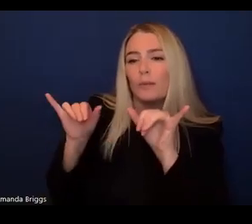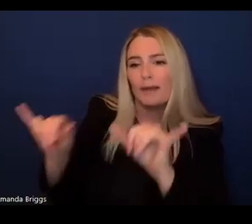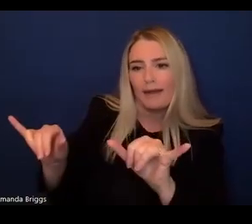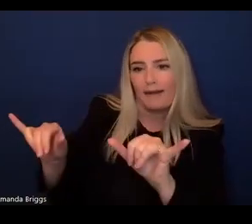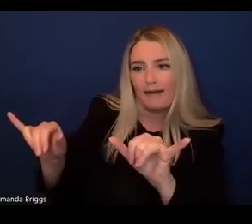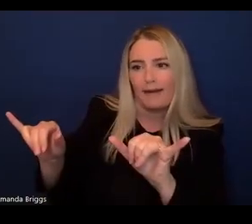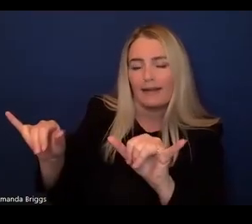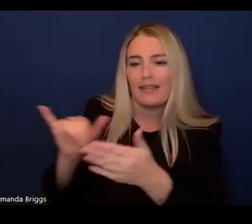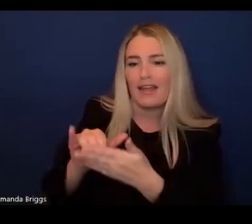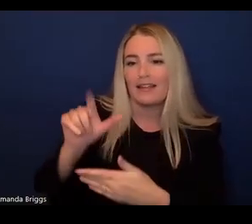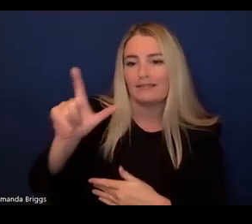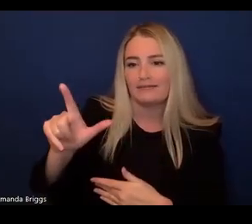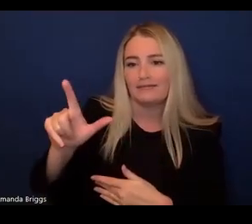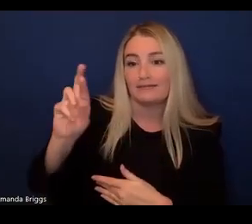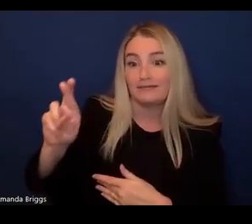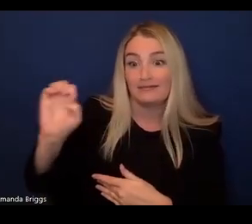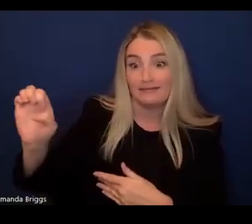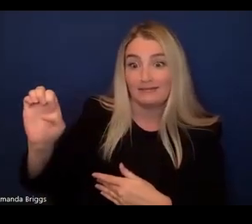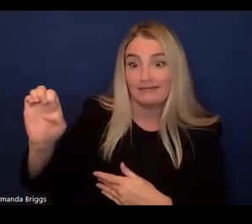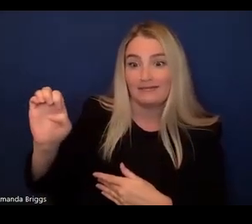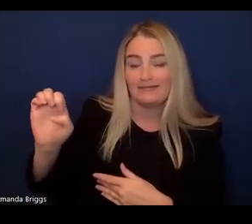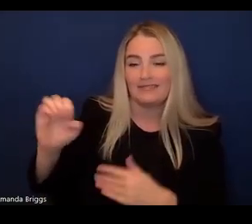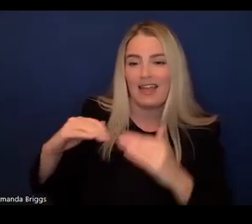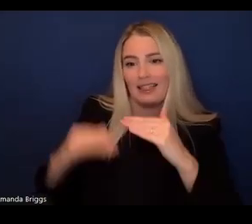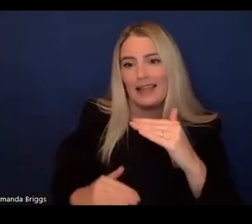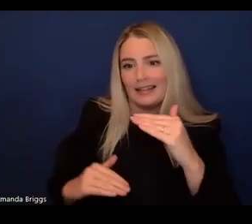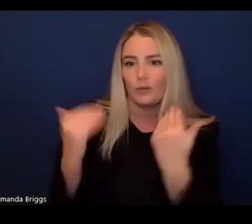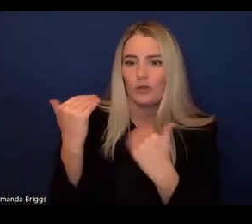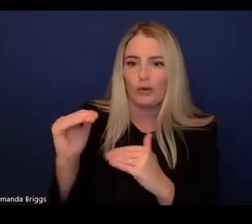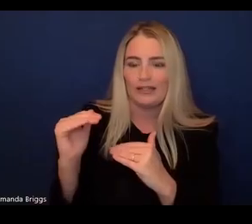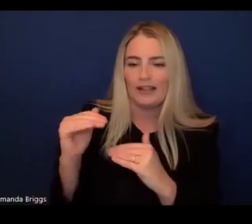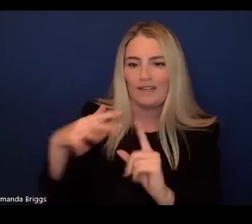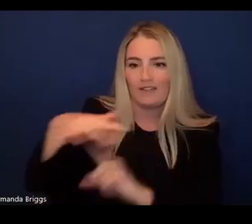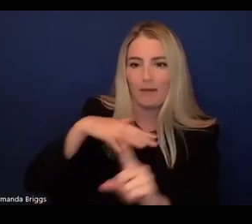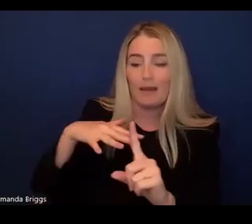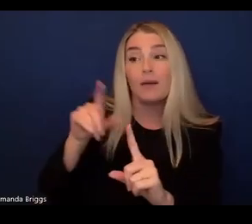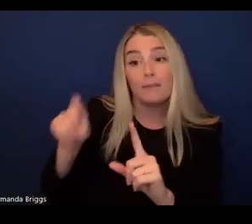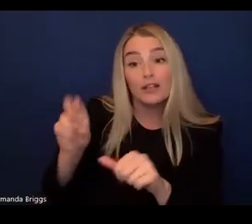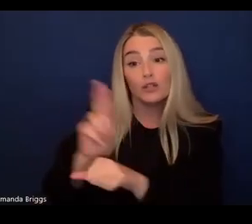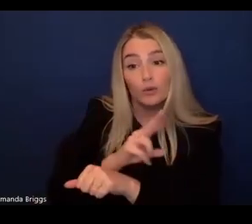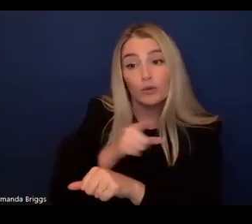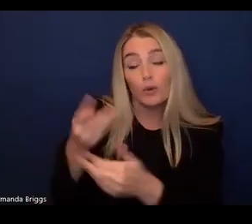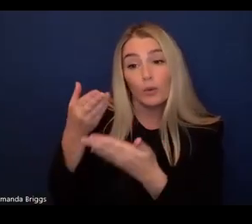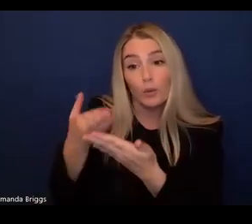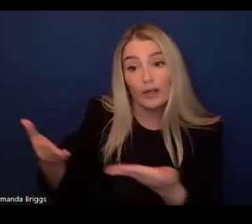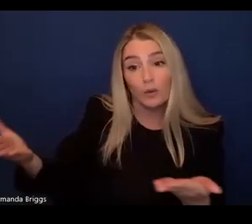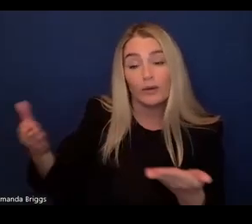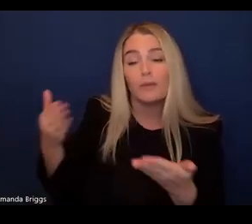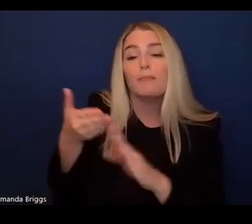in the least restrictive environment. And they have to utilize those resources before they can consider